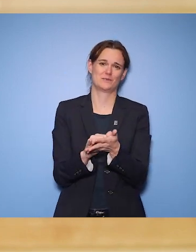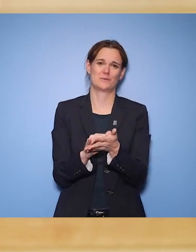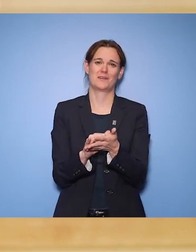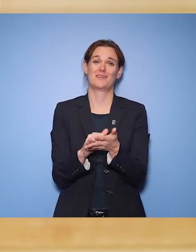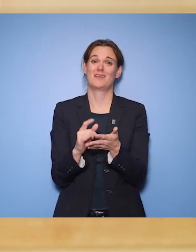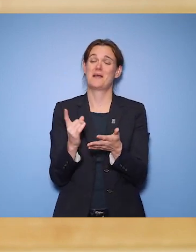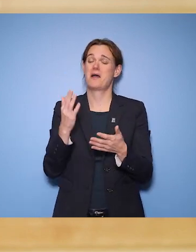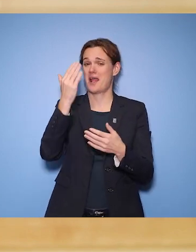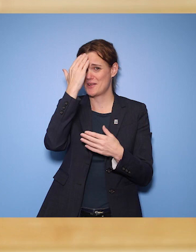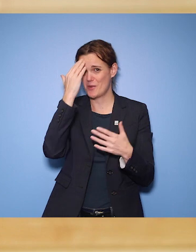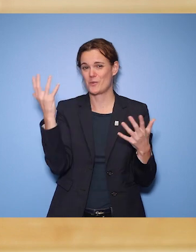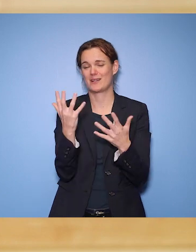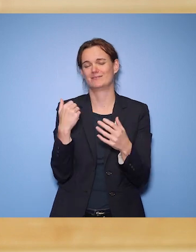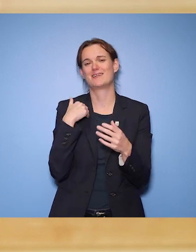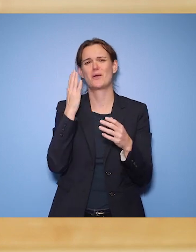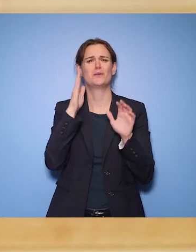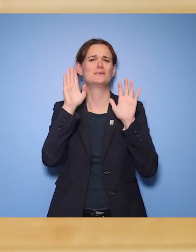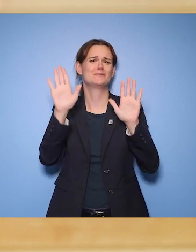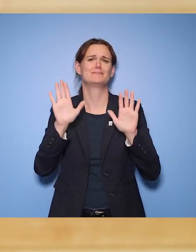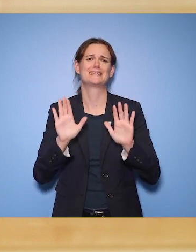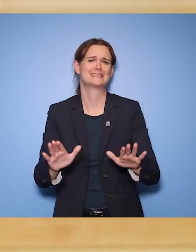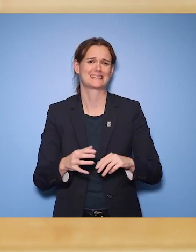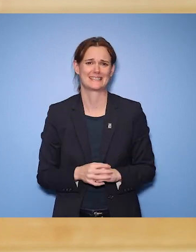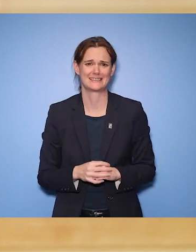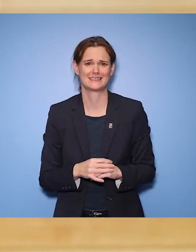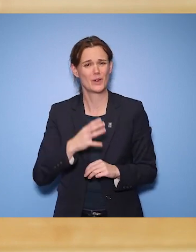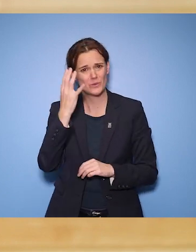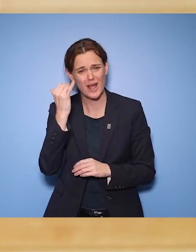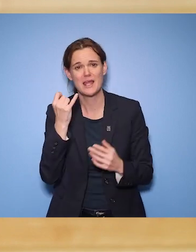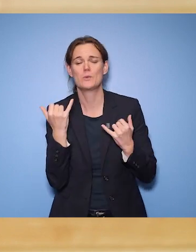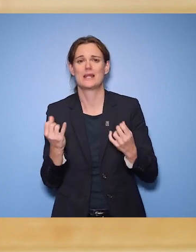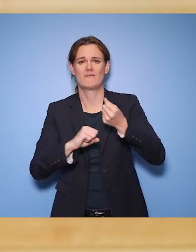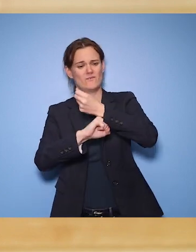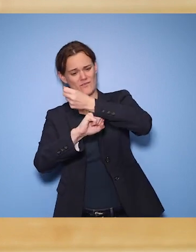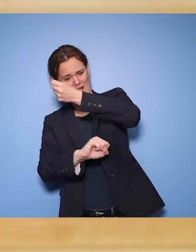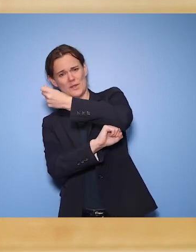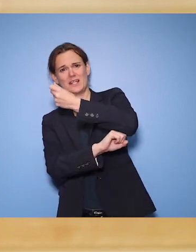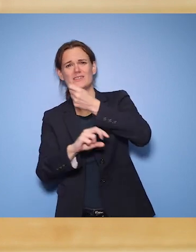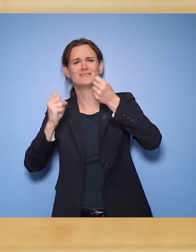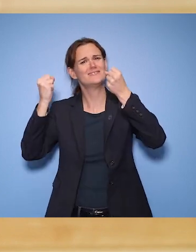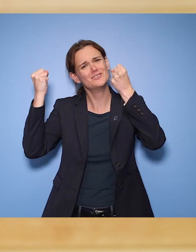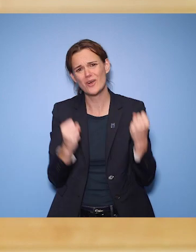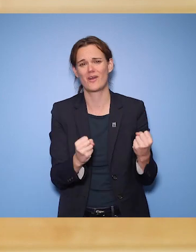bring great great things. The foundation that we've all contributed to is strong. It will always